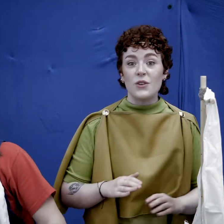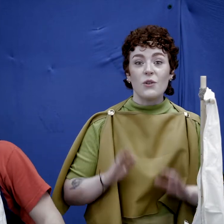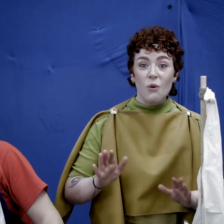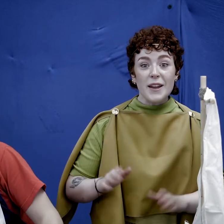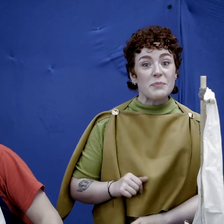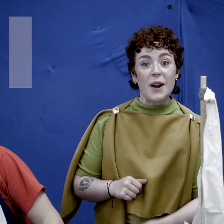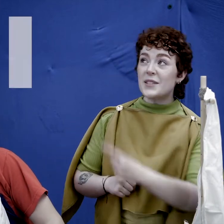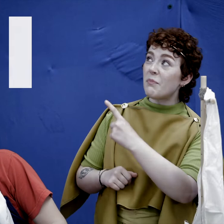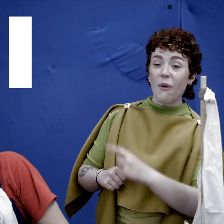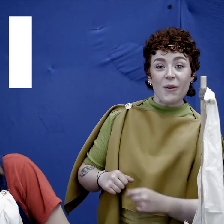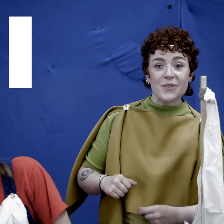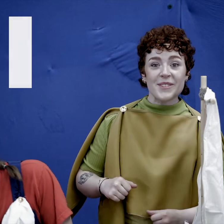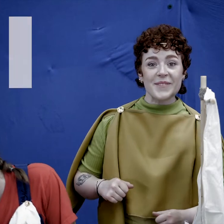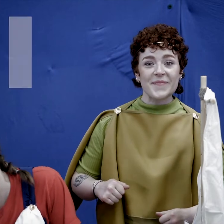you can always press pause.